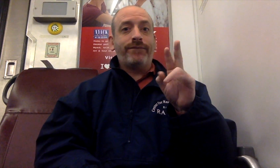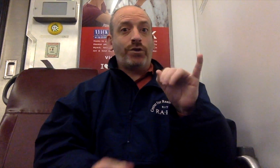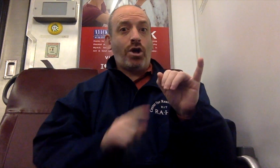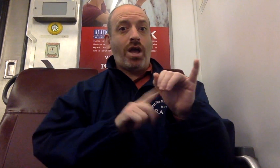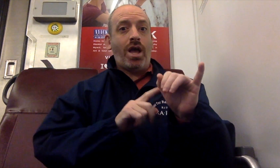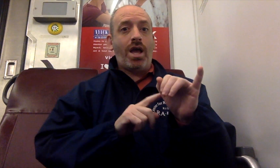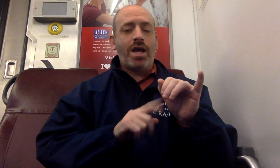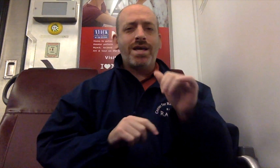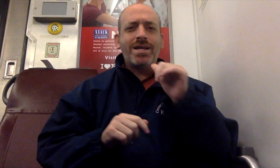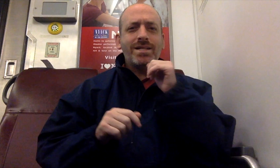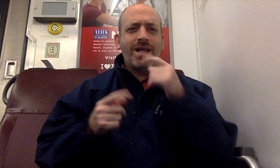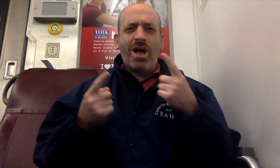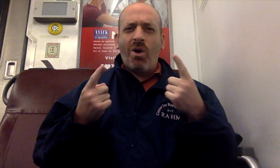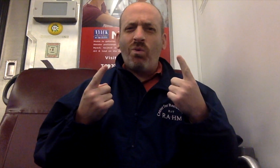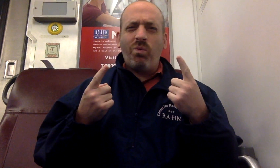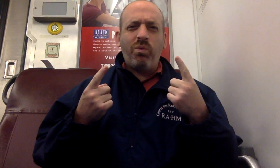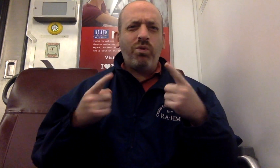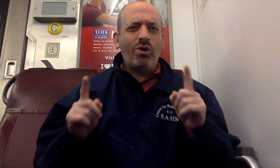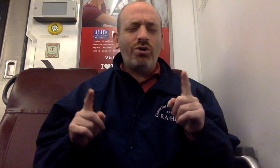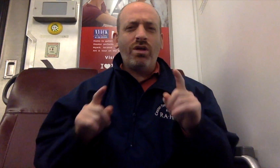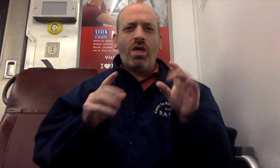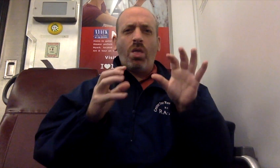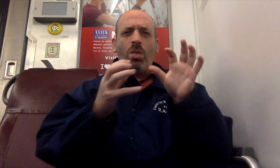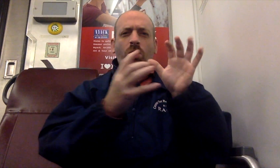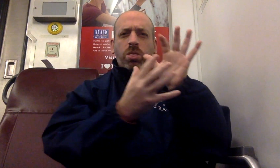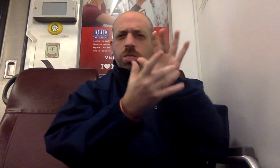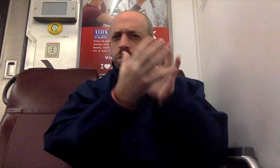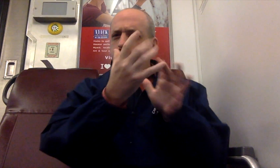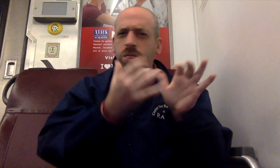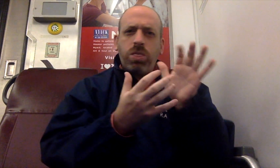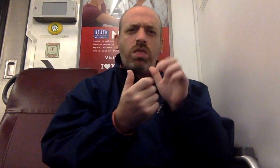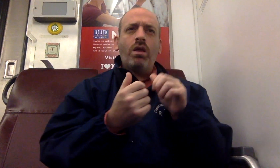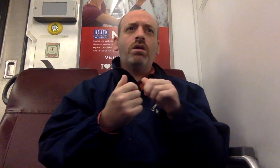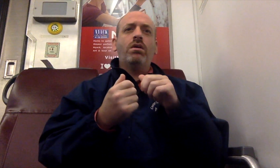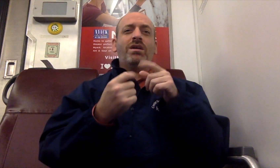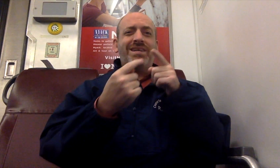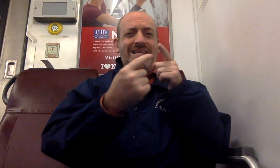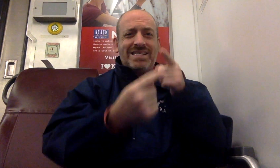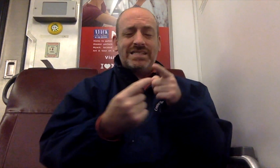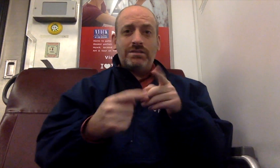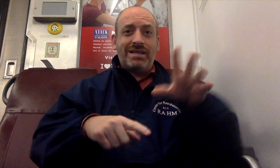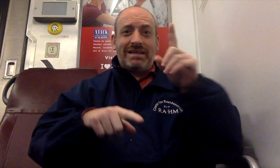However, you notice the VRI is not working well due to video distortions,